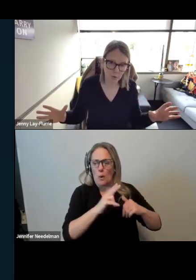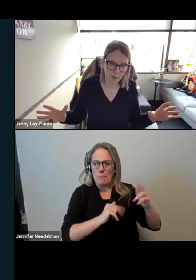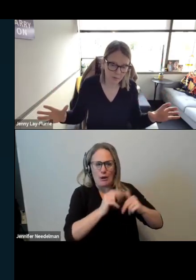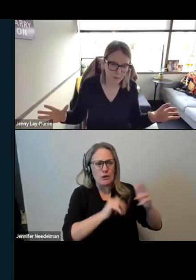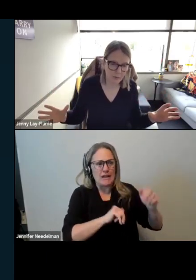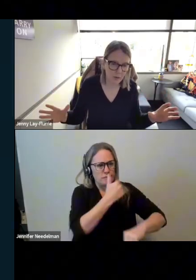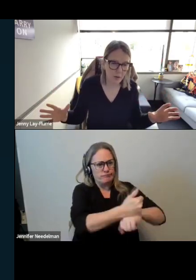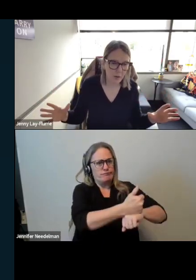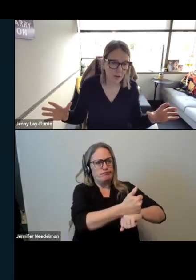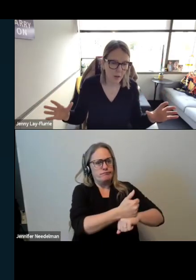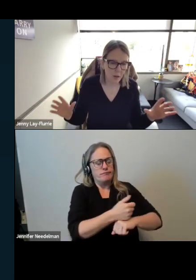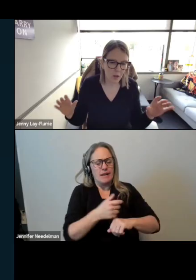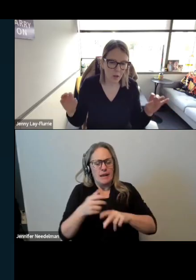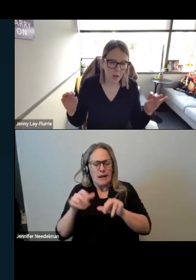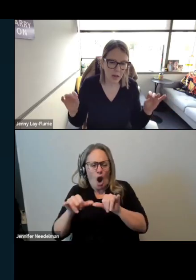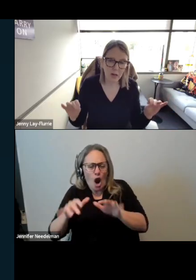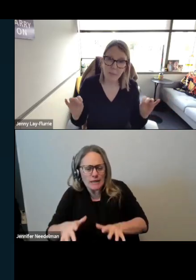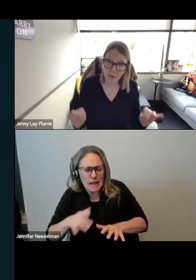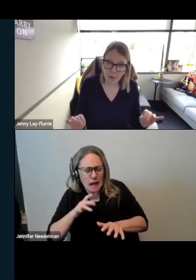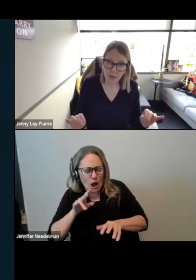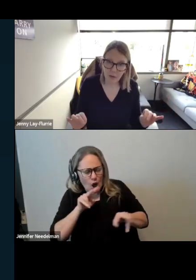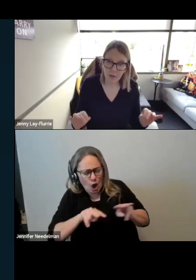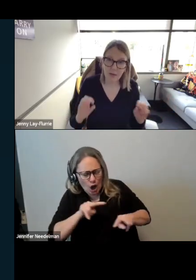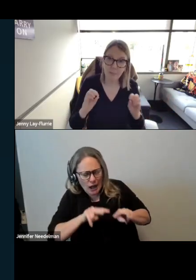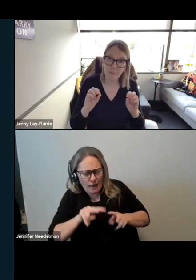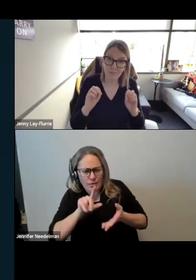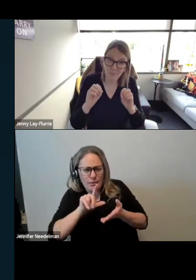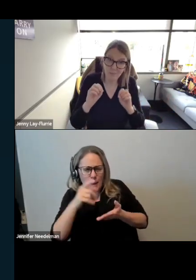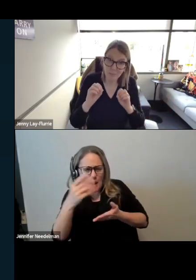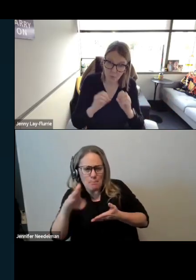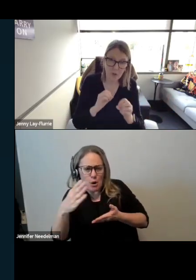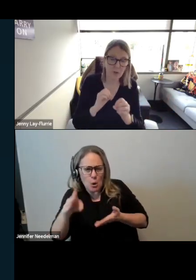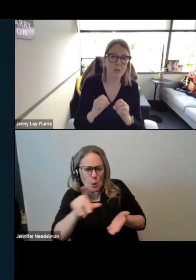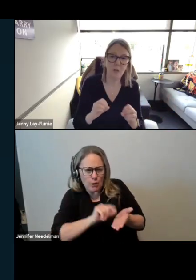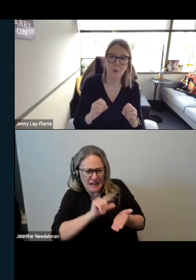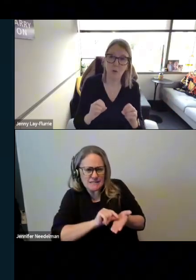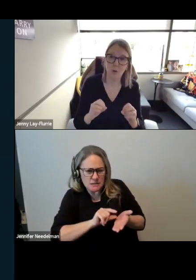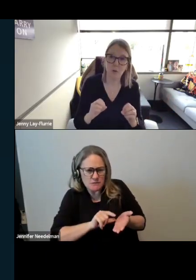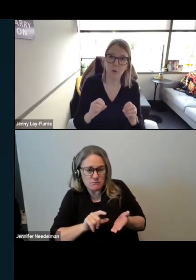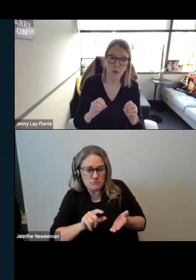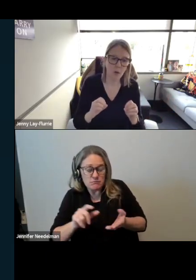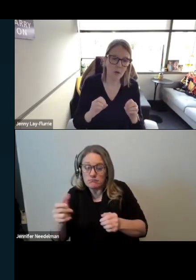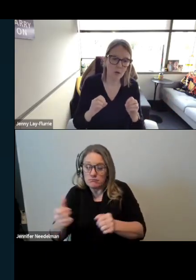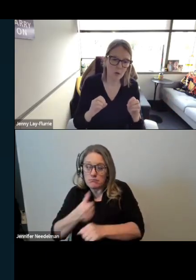blueprints in America and in most countries in the world,